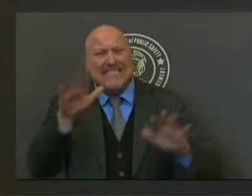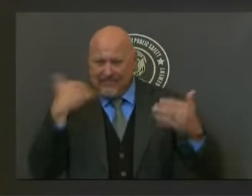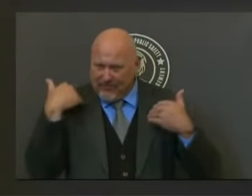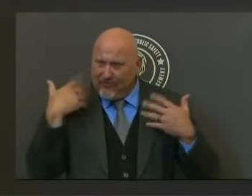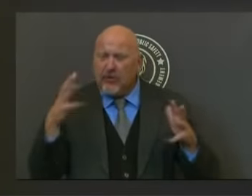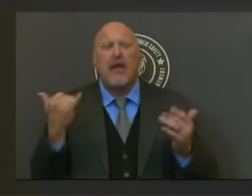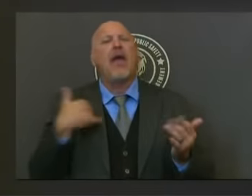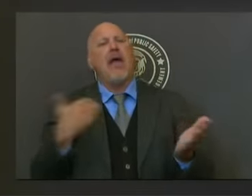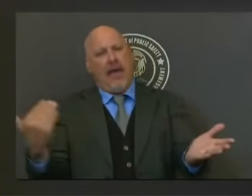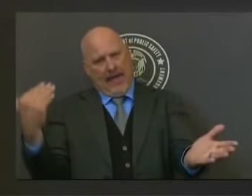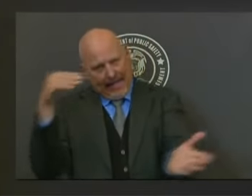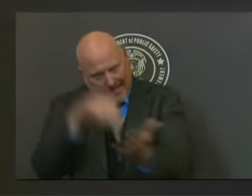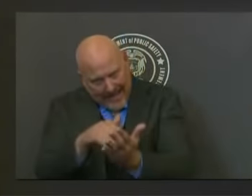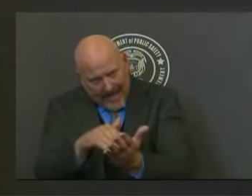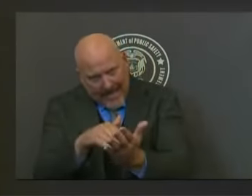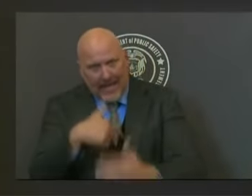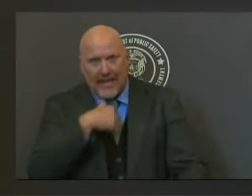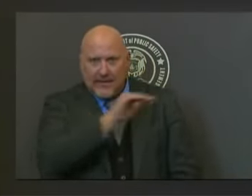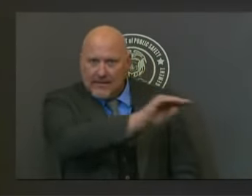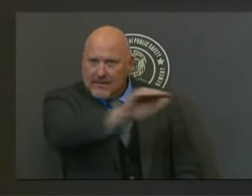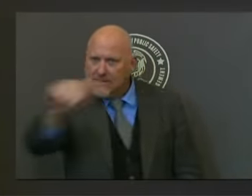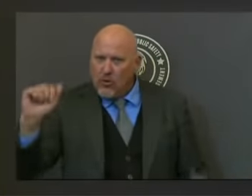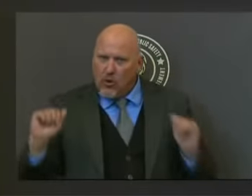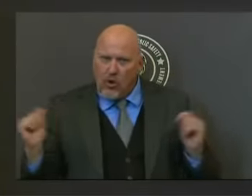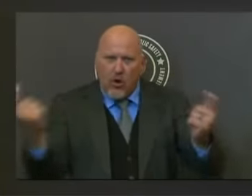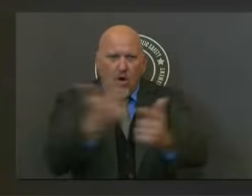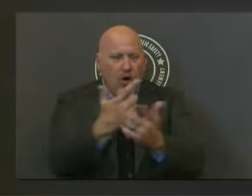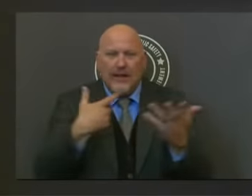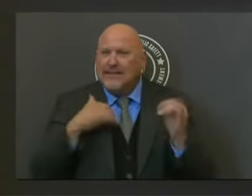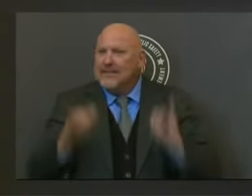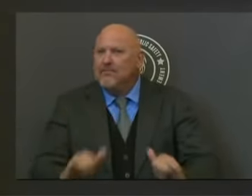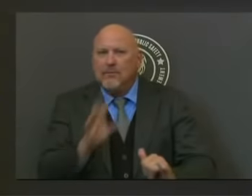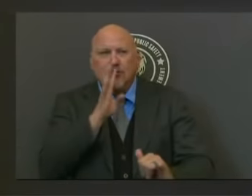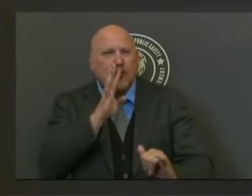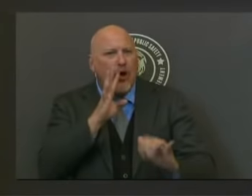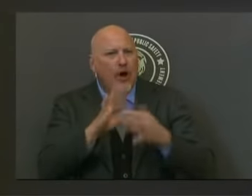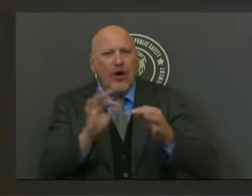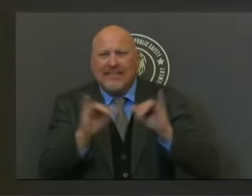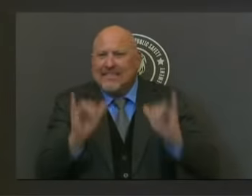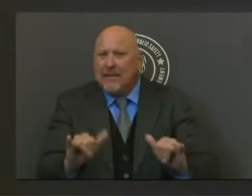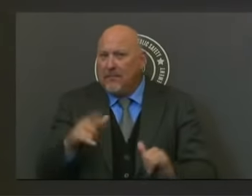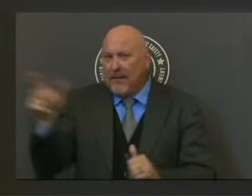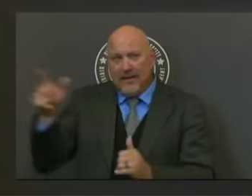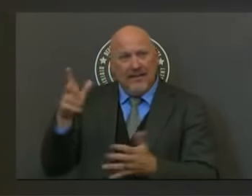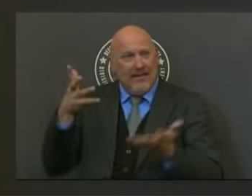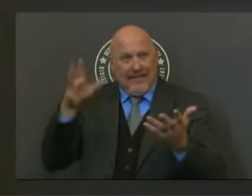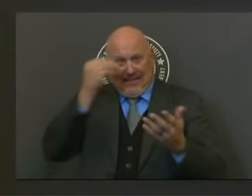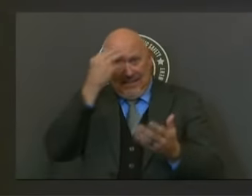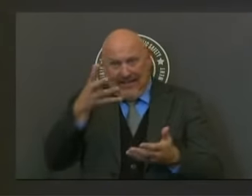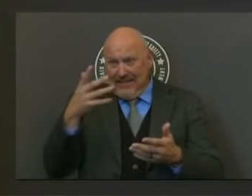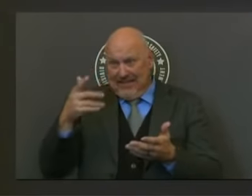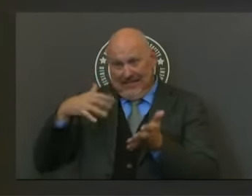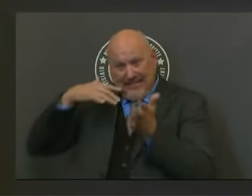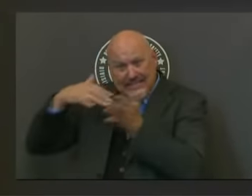the same the science hasn't changed if you've had any